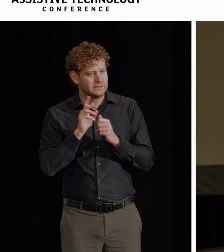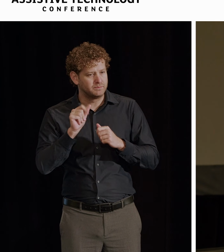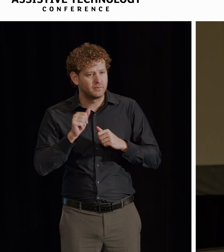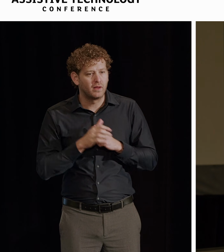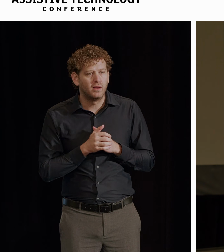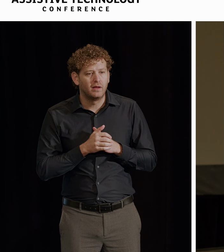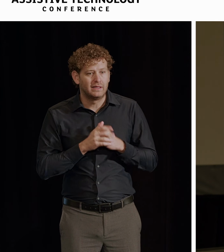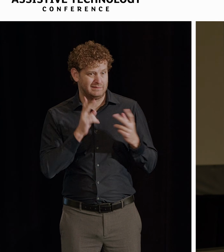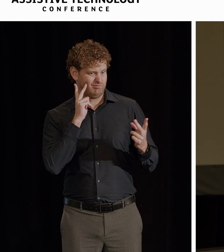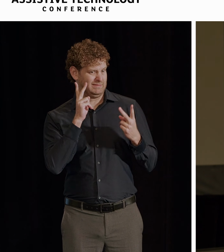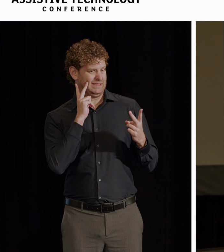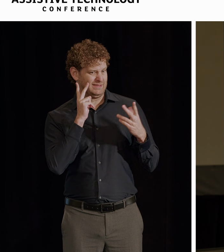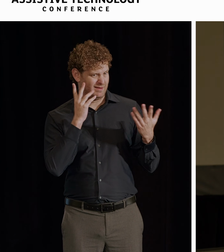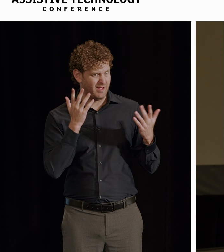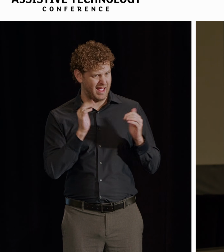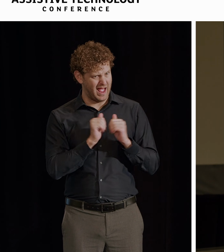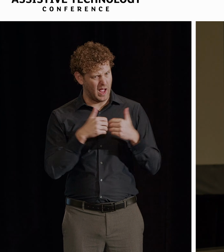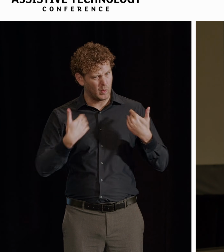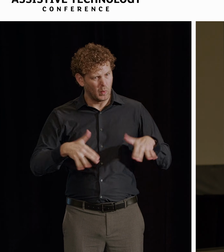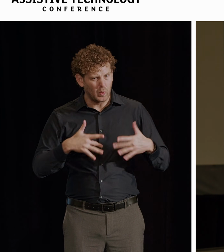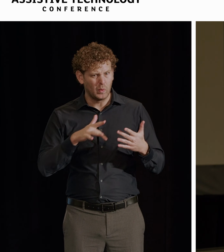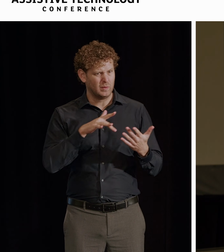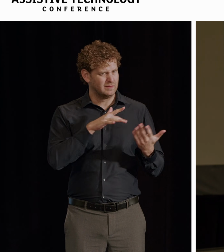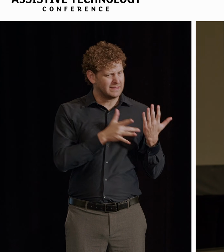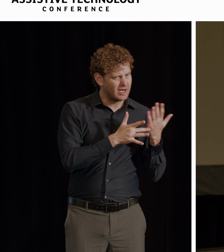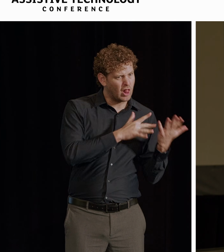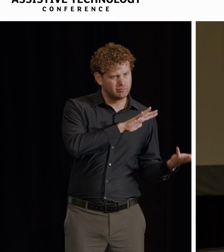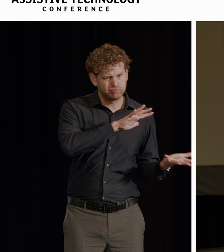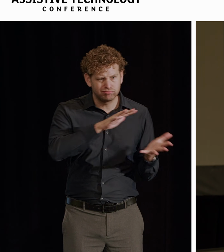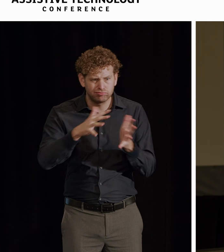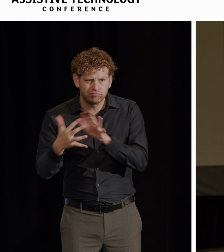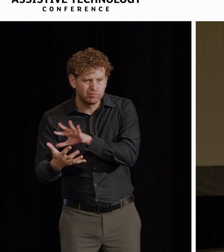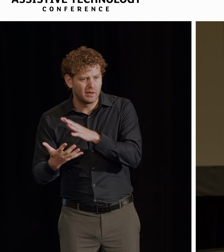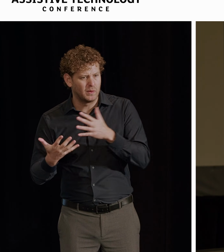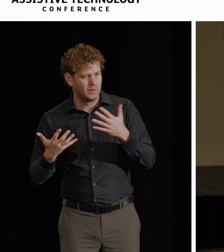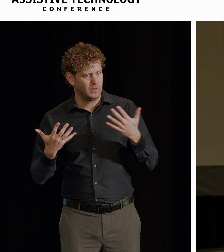and that's inspiring for me to keep pushing and stay committed to the mission at hand.